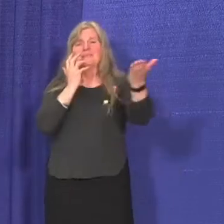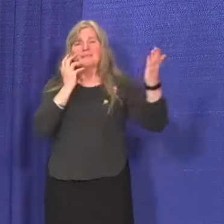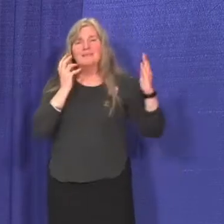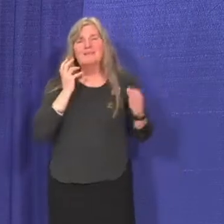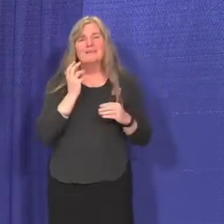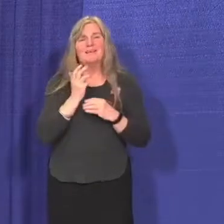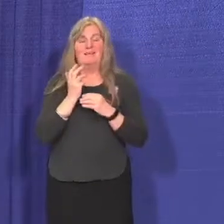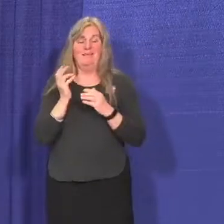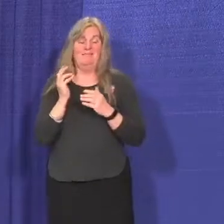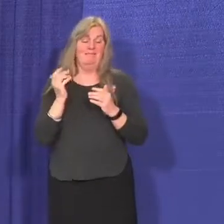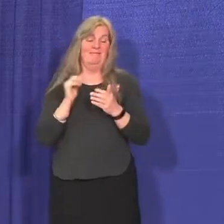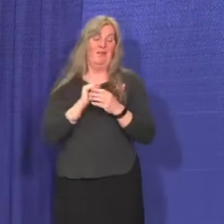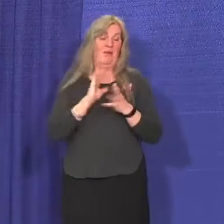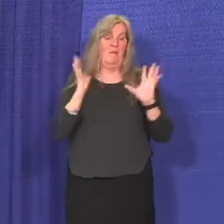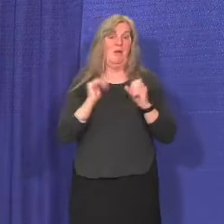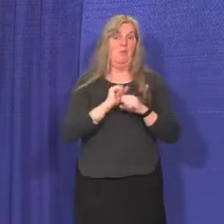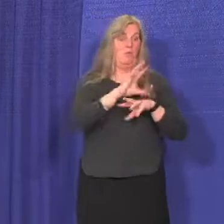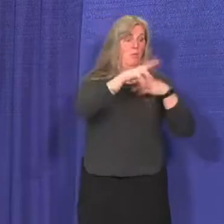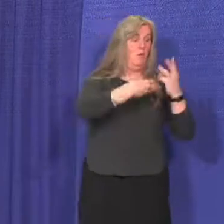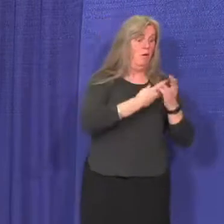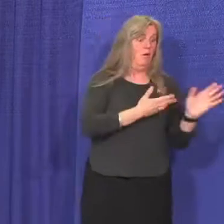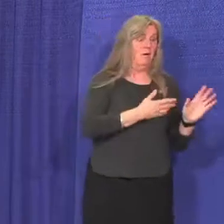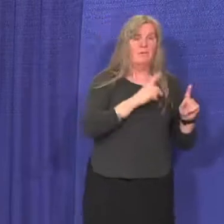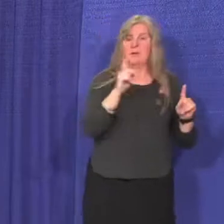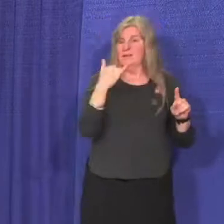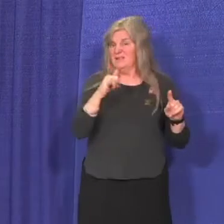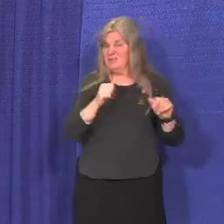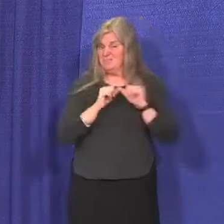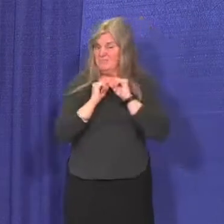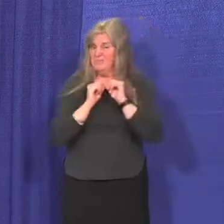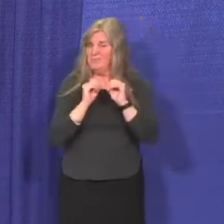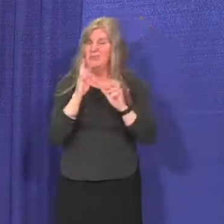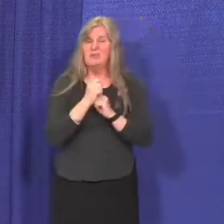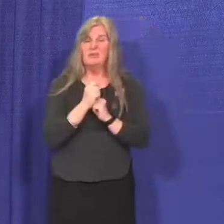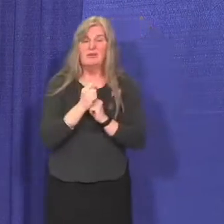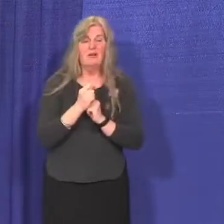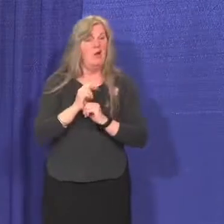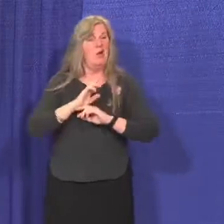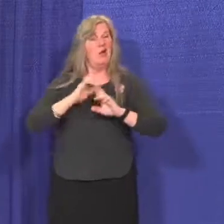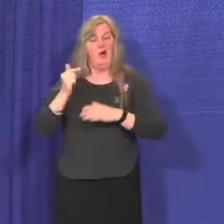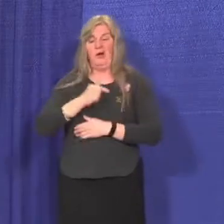the best thing we can do is to practice safe six, to mask up